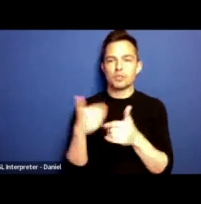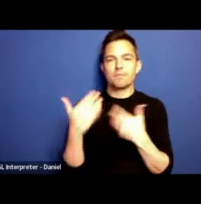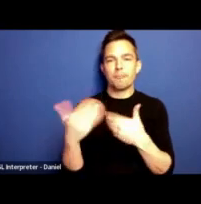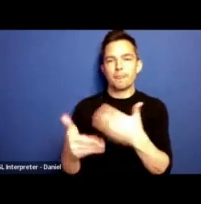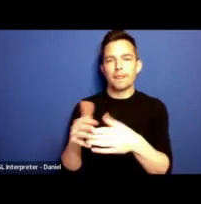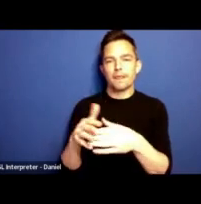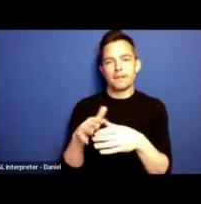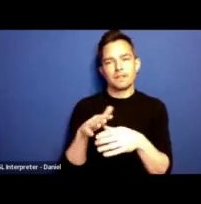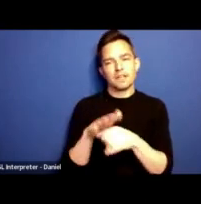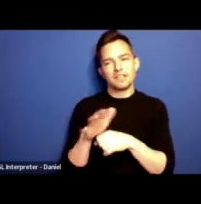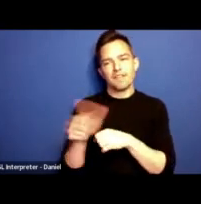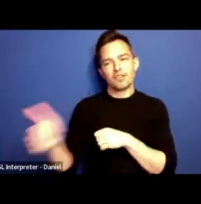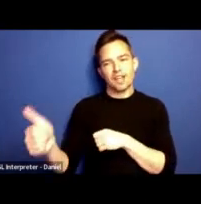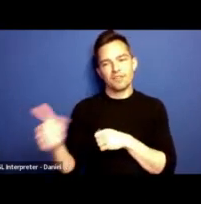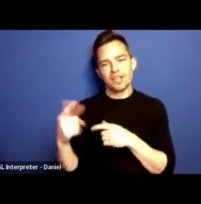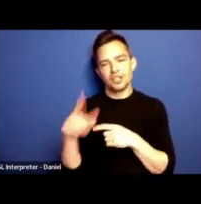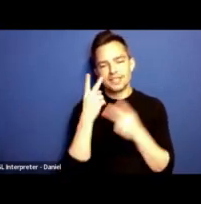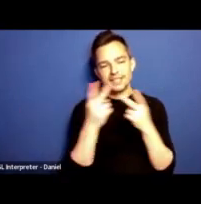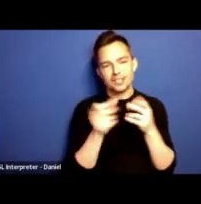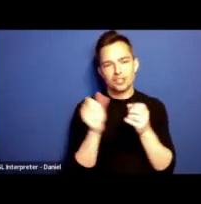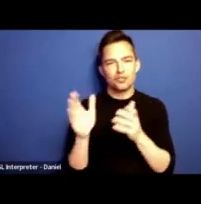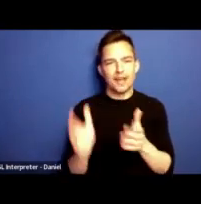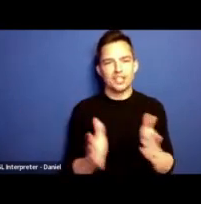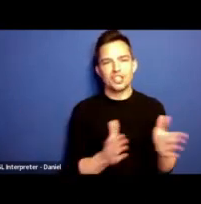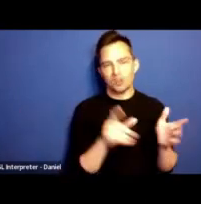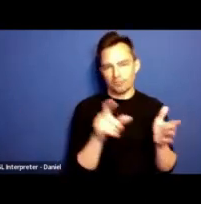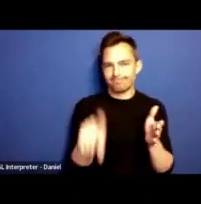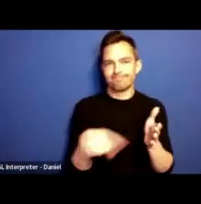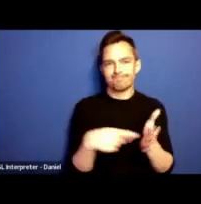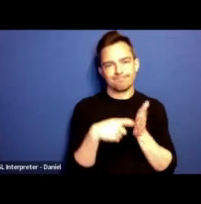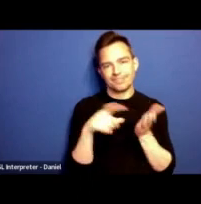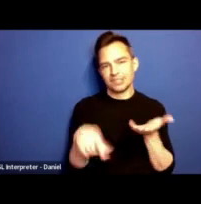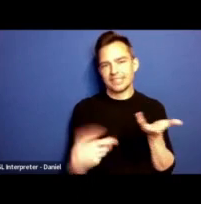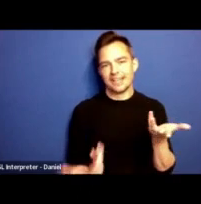that she had seen that strategies are necessary. And I could see the success that she